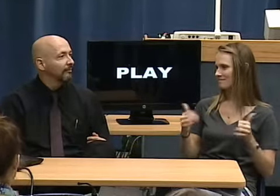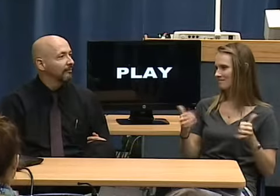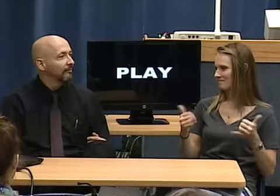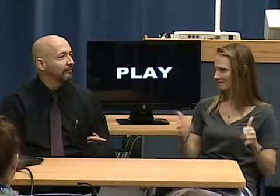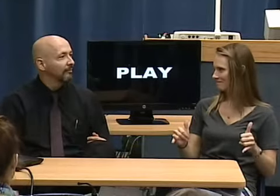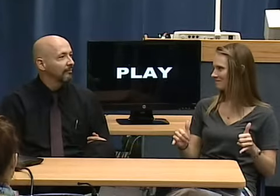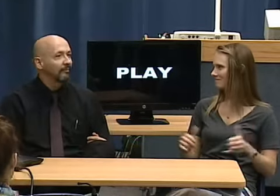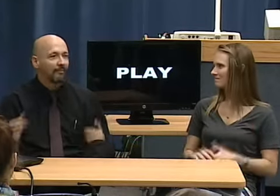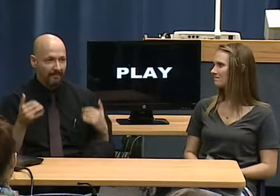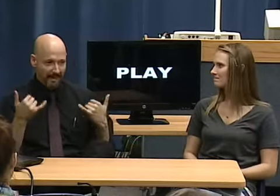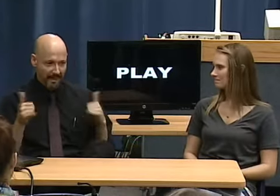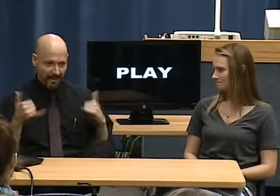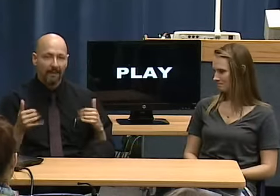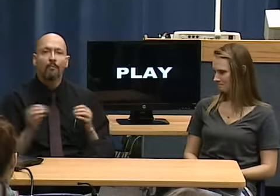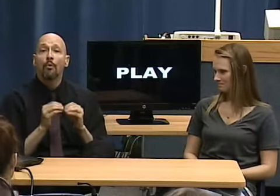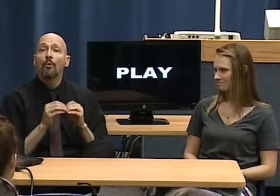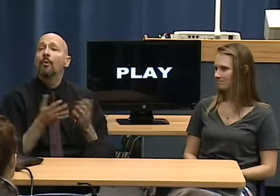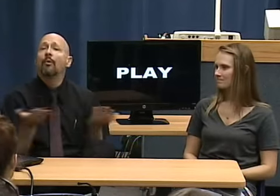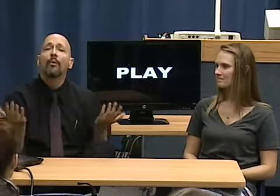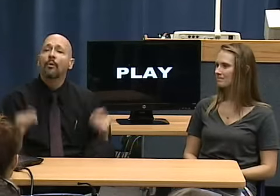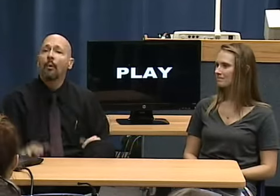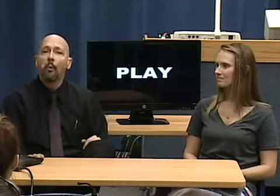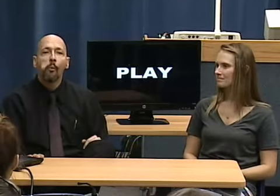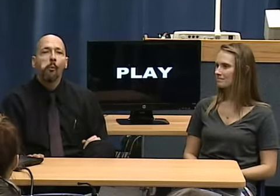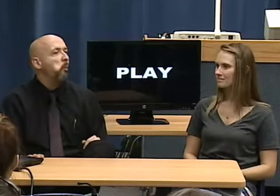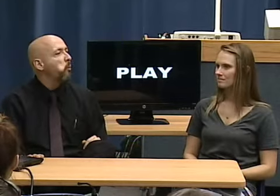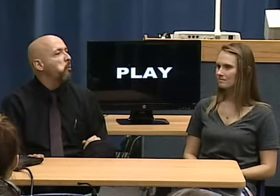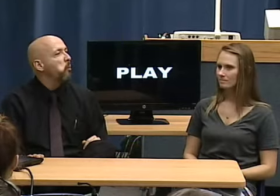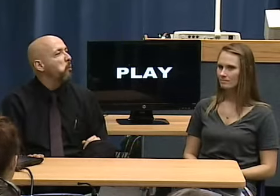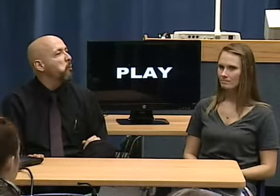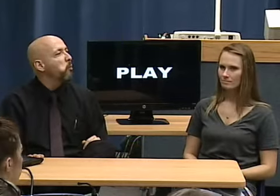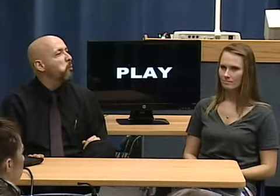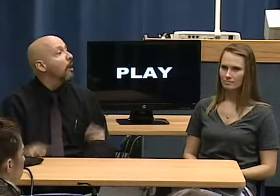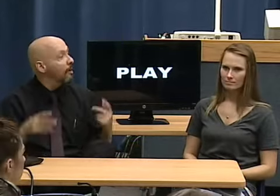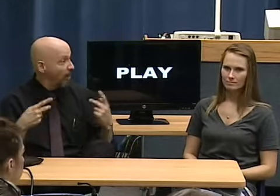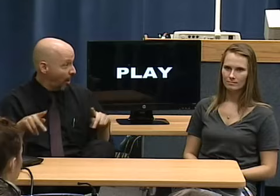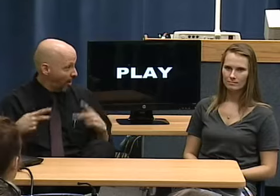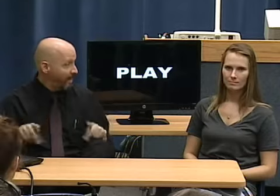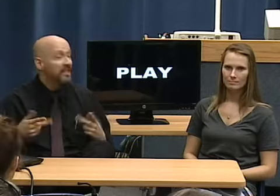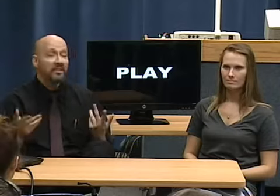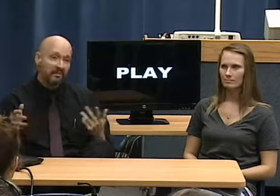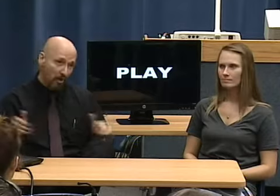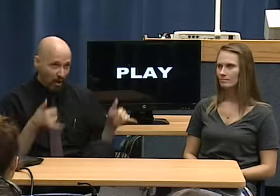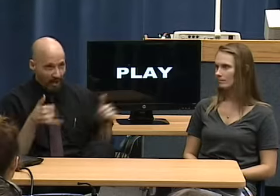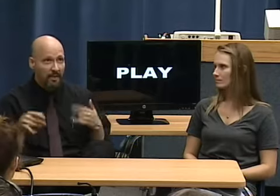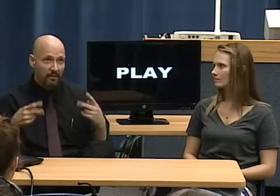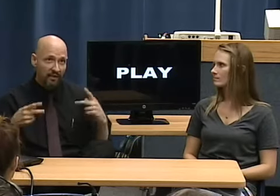Play. More? Party. Party, party.